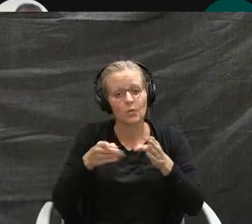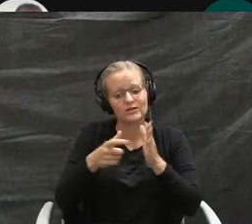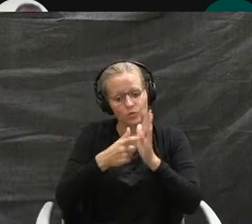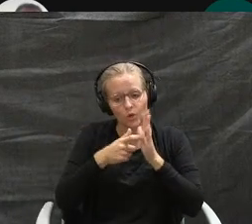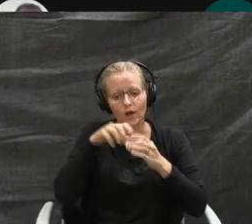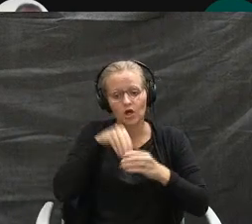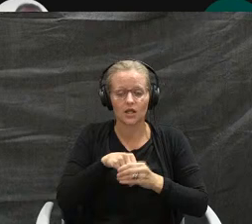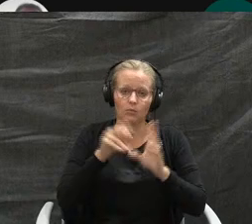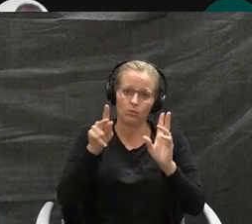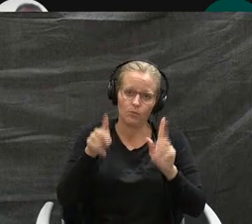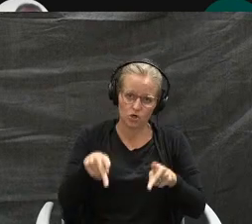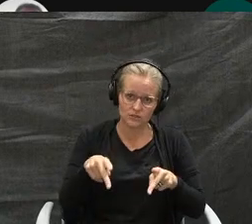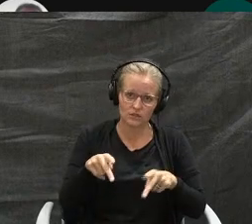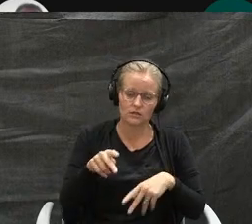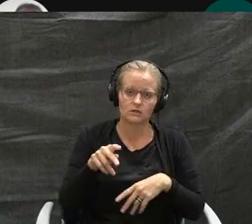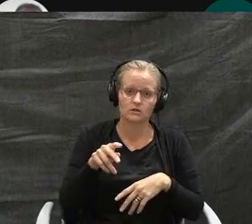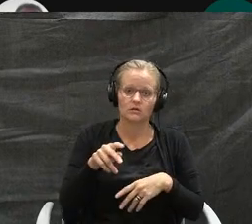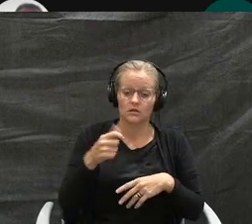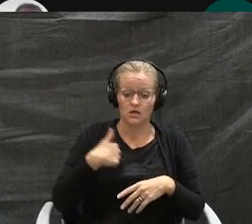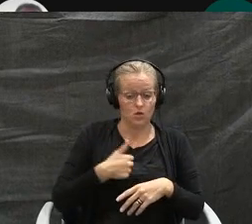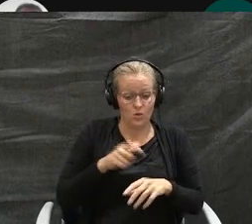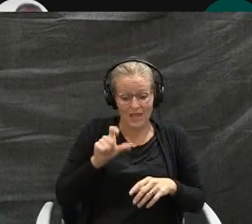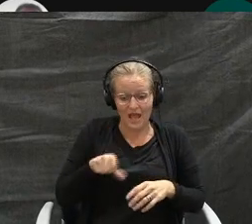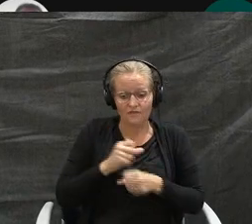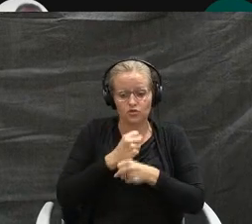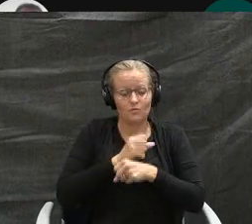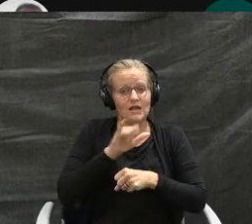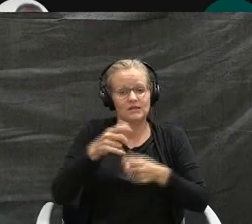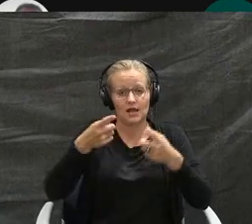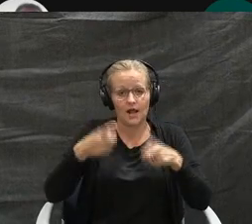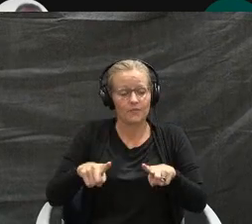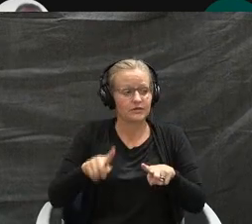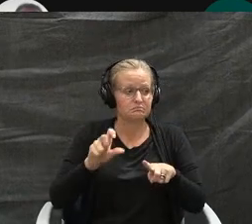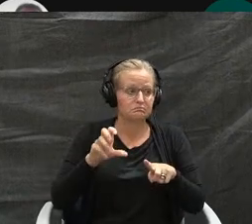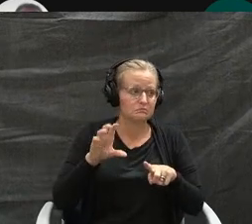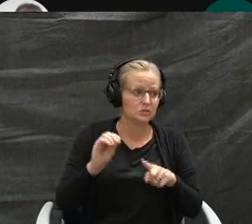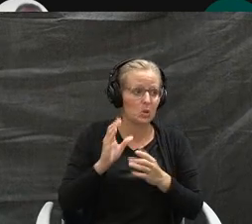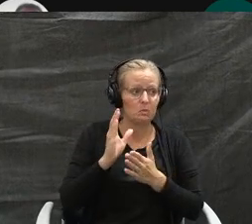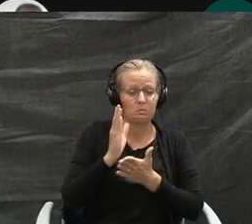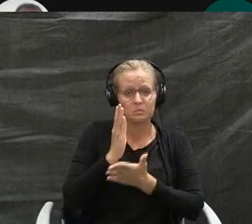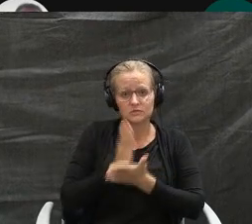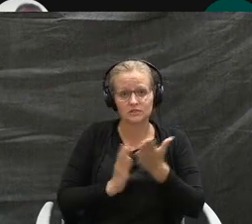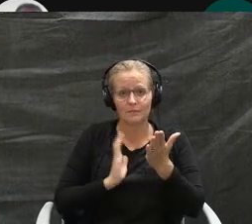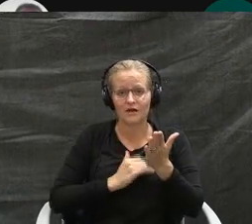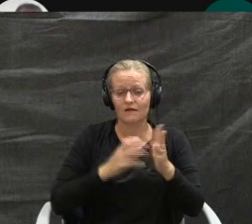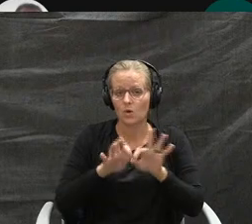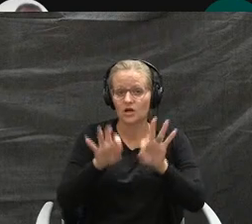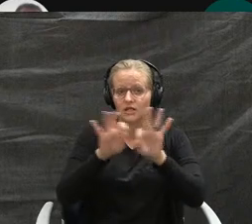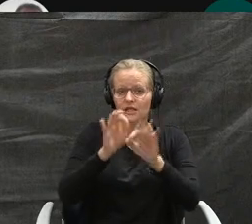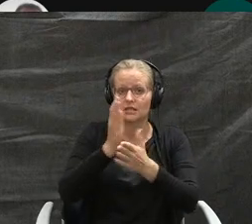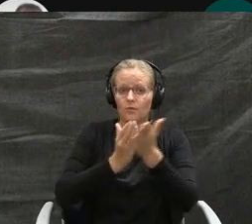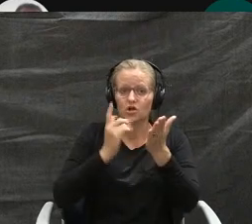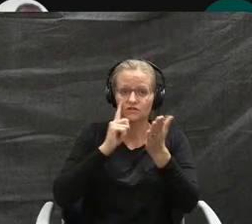And and make that happen so that may be so there isn't a key pieces. I think we're looking at in terms of